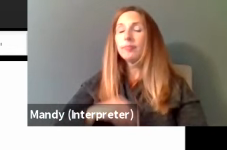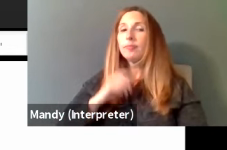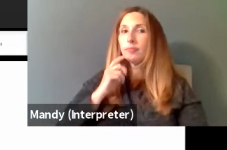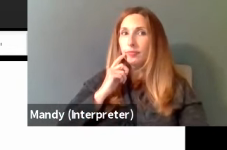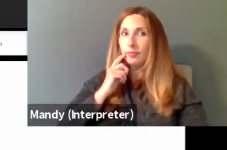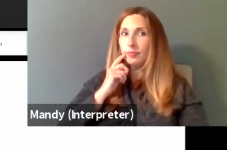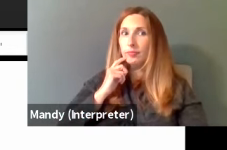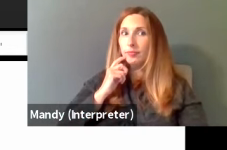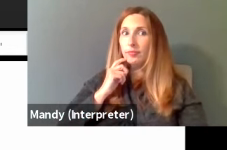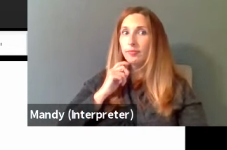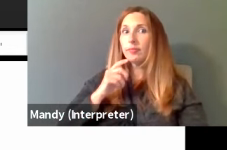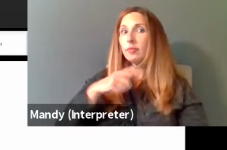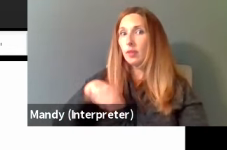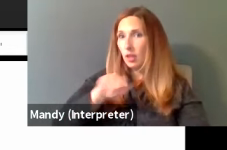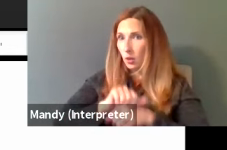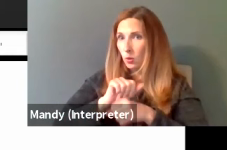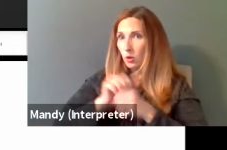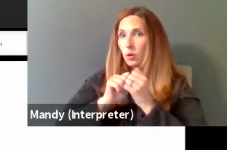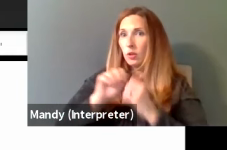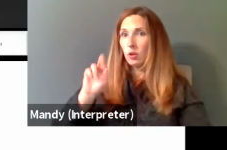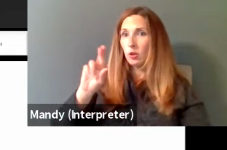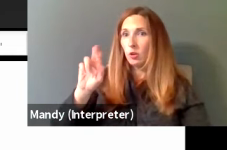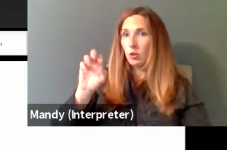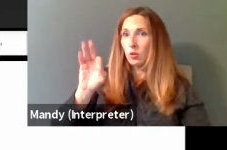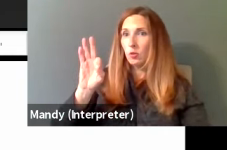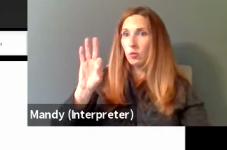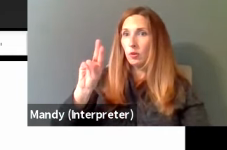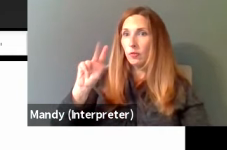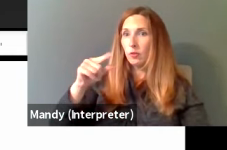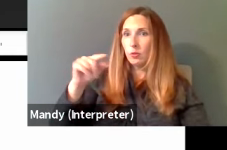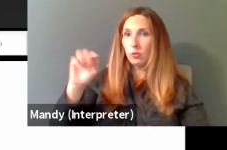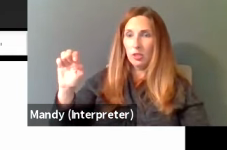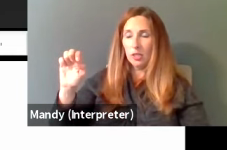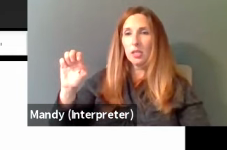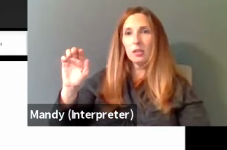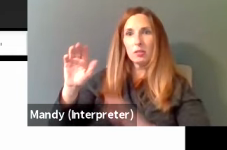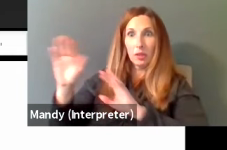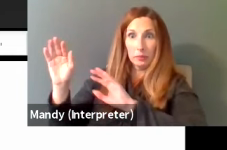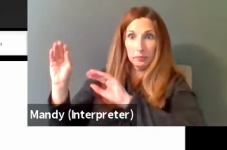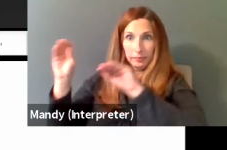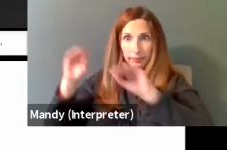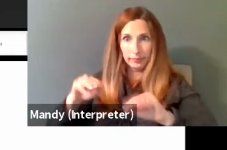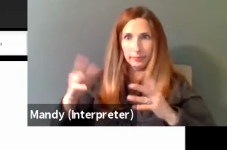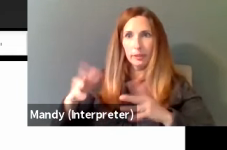a refugee resettlement organization. Some of you know, it's the larger one